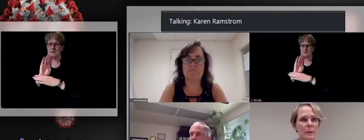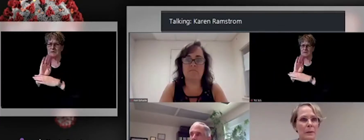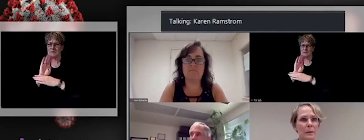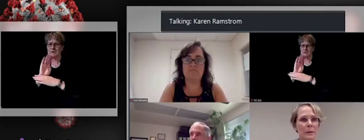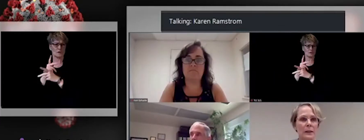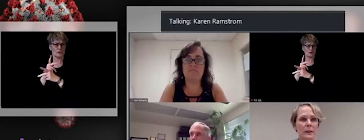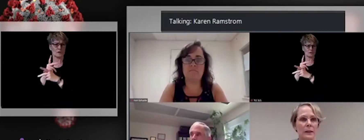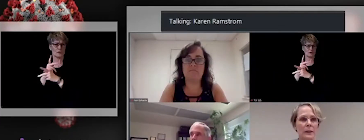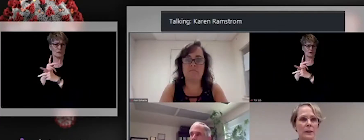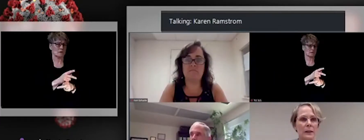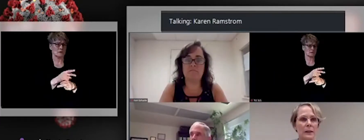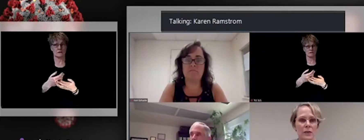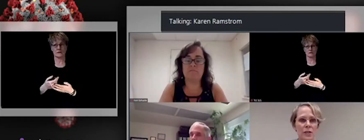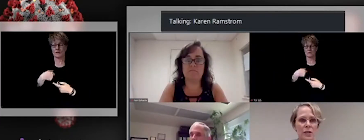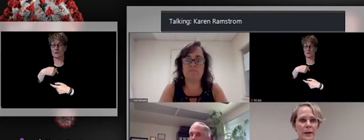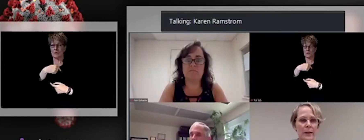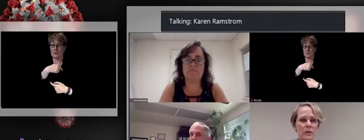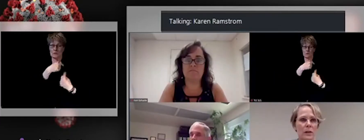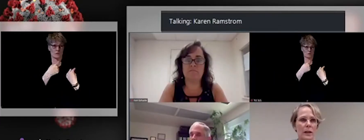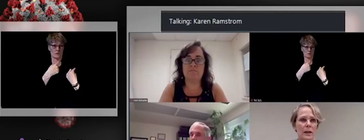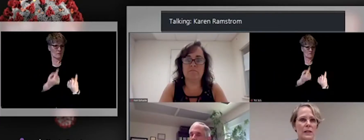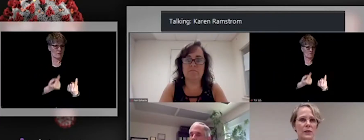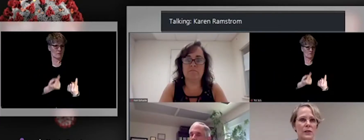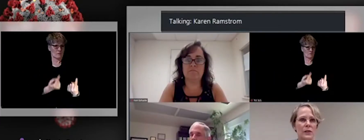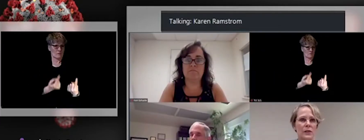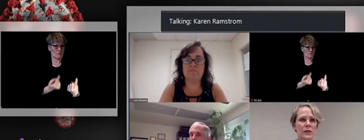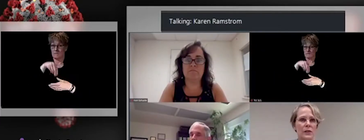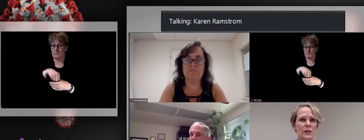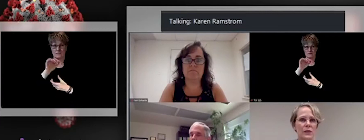been involved with or making any decisions around, as far as what that would look like